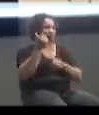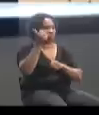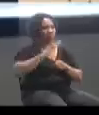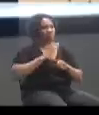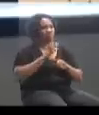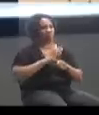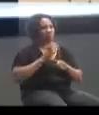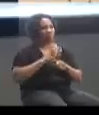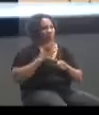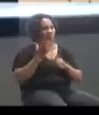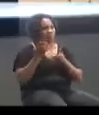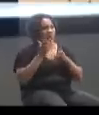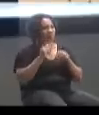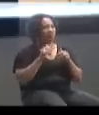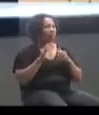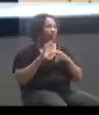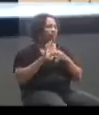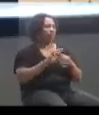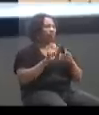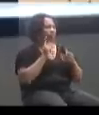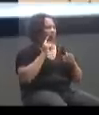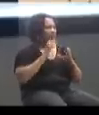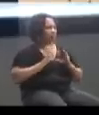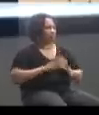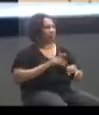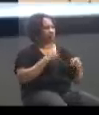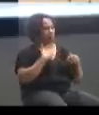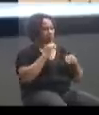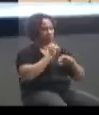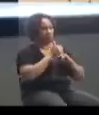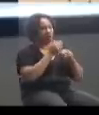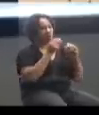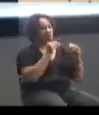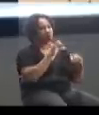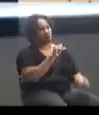SERVICES FROM HIGH QUALITY VENDORS WITH SCALABLE OPERATIONS